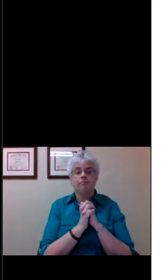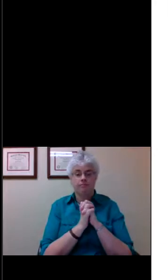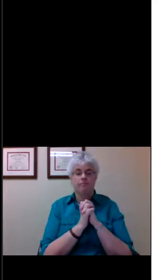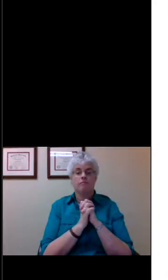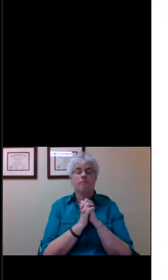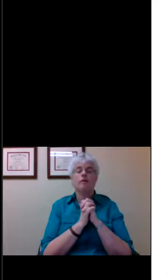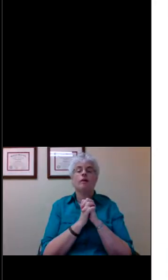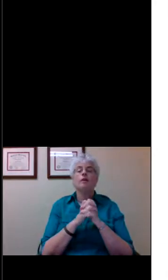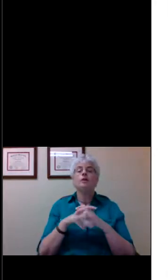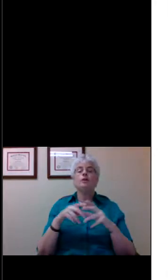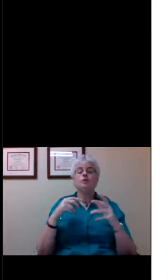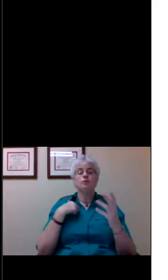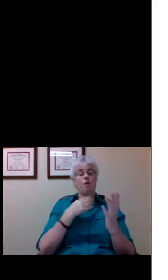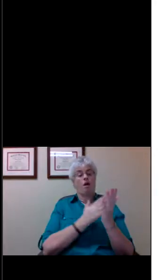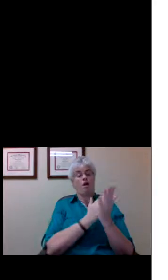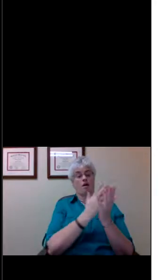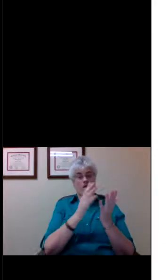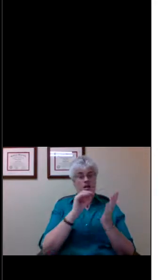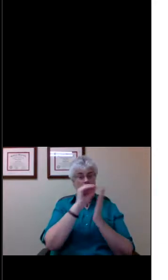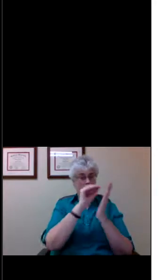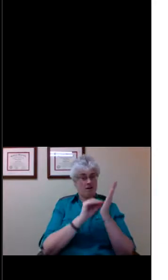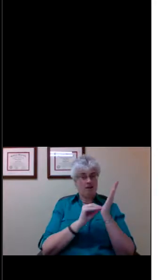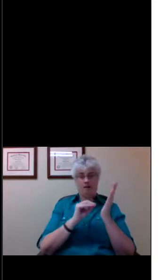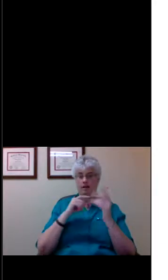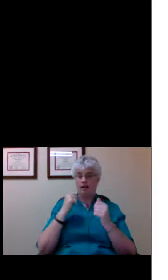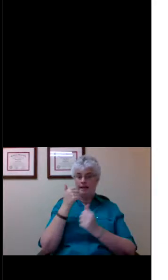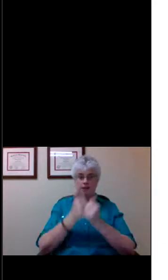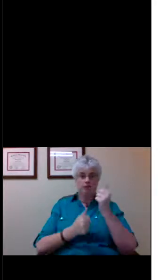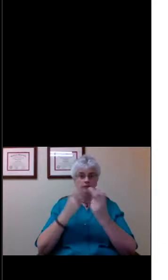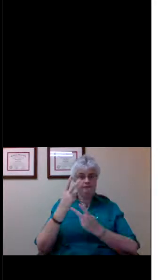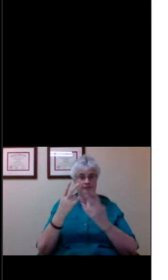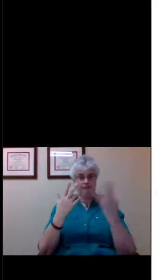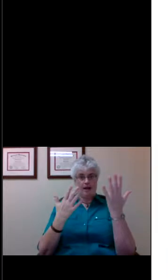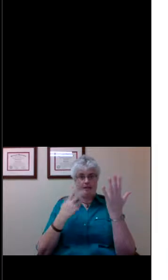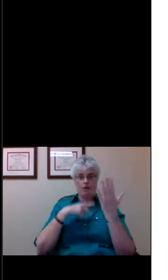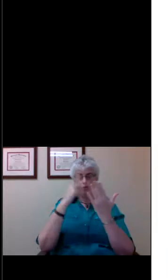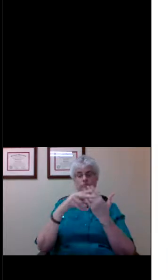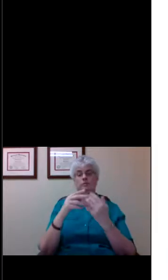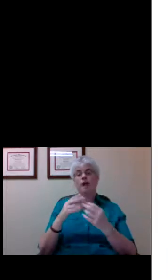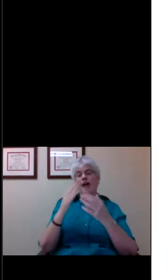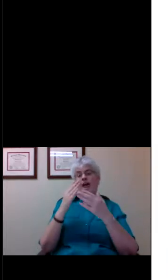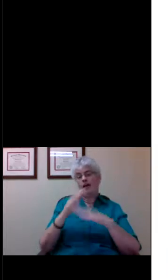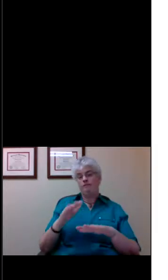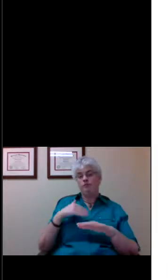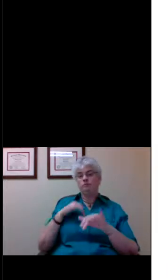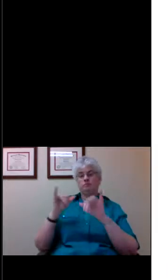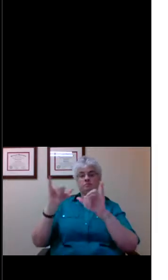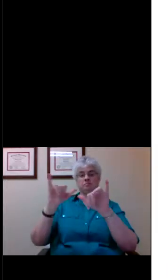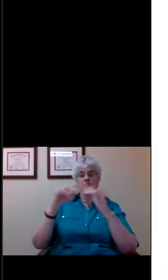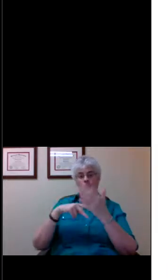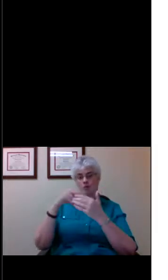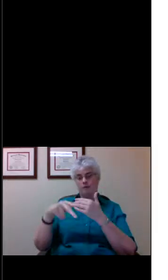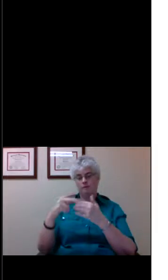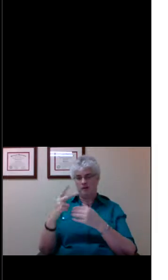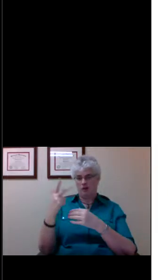was provided. So as we went through all of these- as I visit each of the five programs